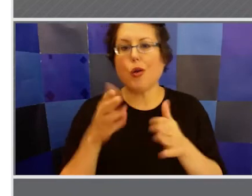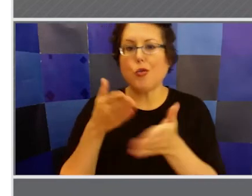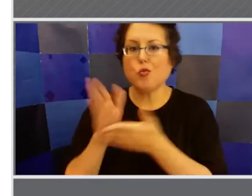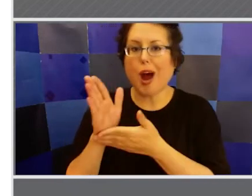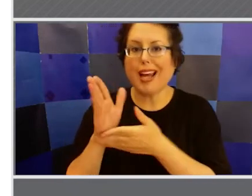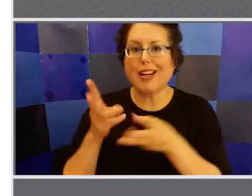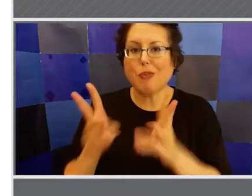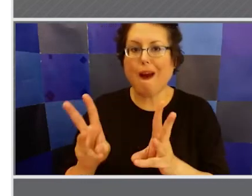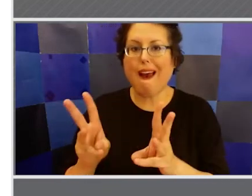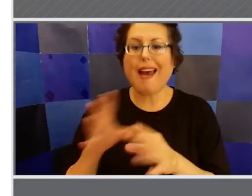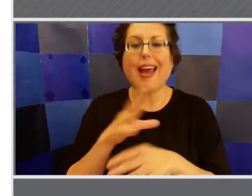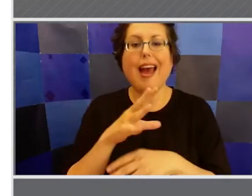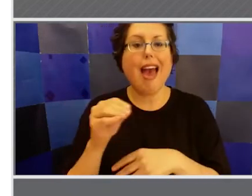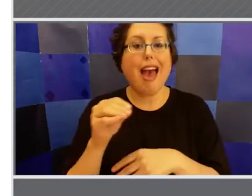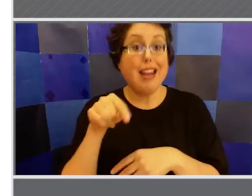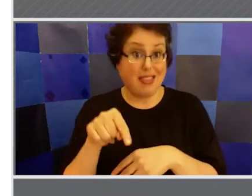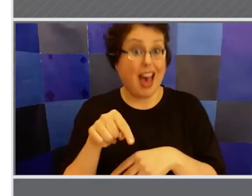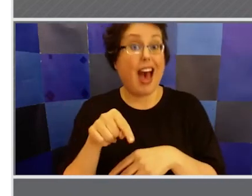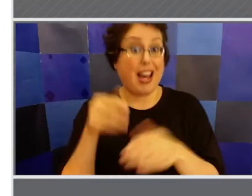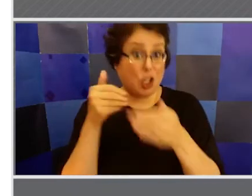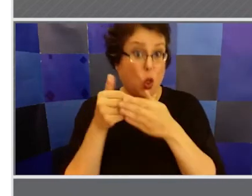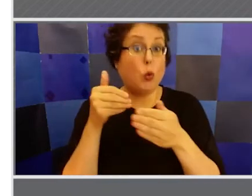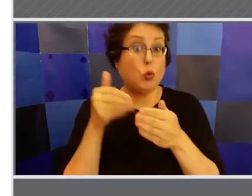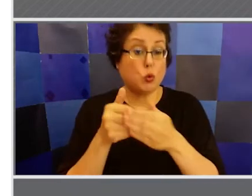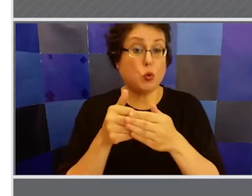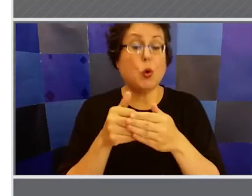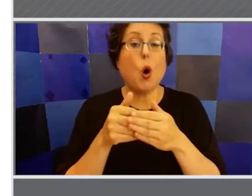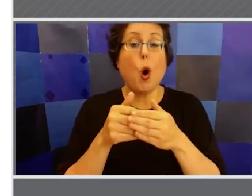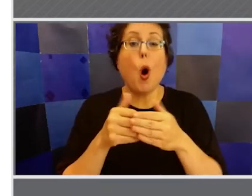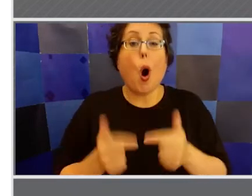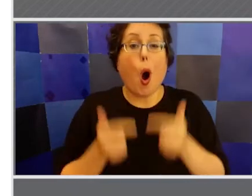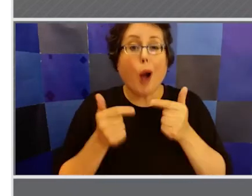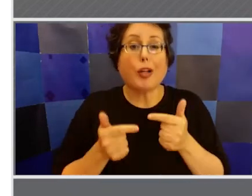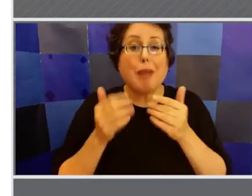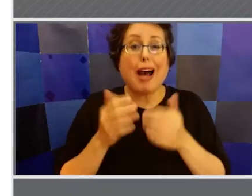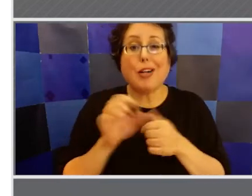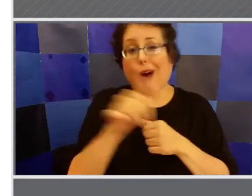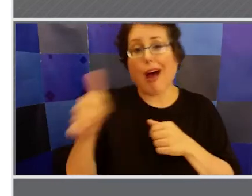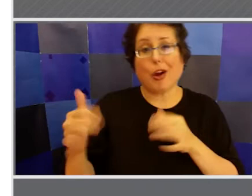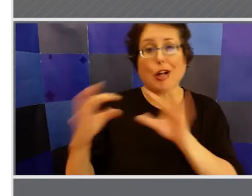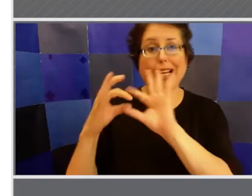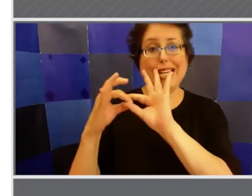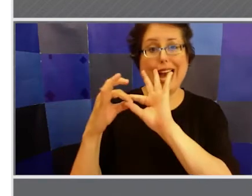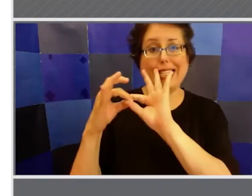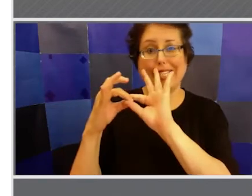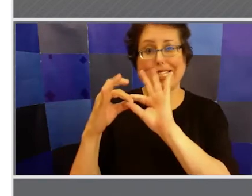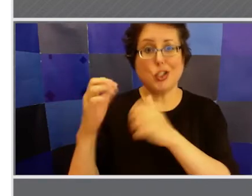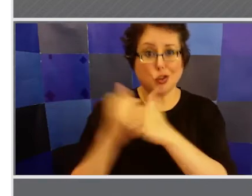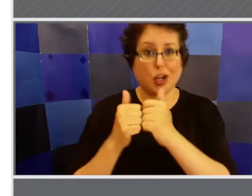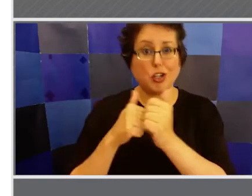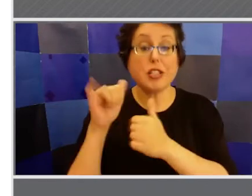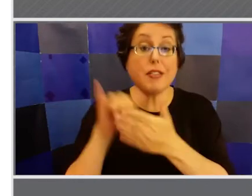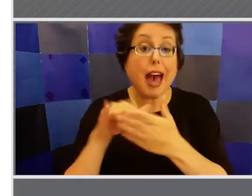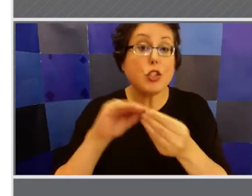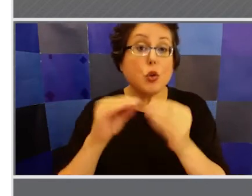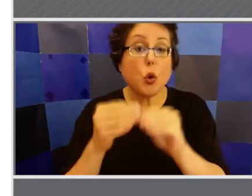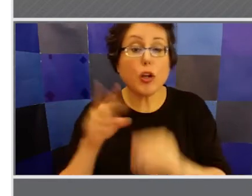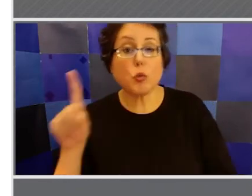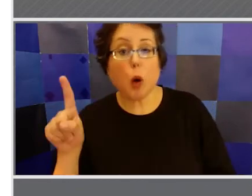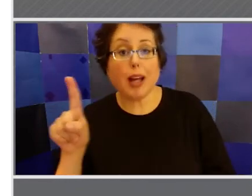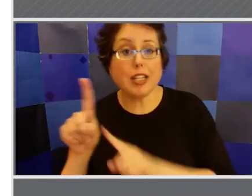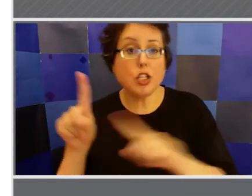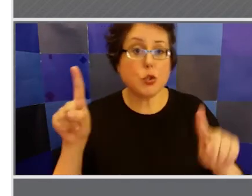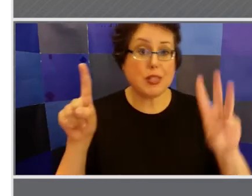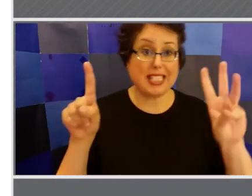And the proximity to occupied Jason structures and the score will range from one to 60, it's